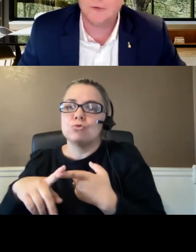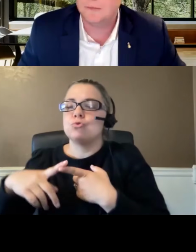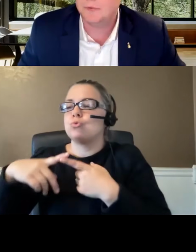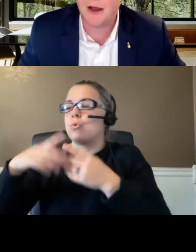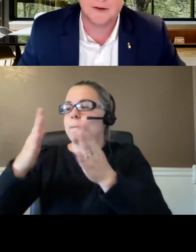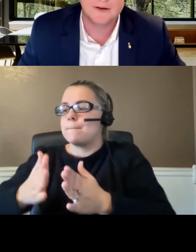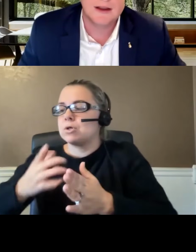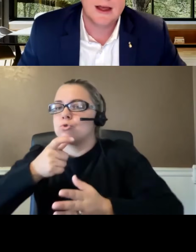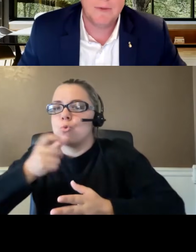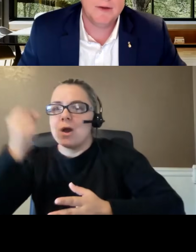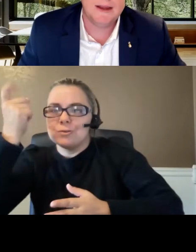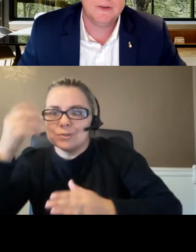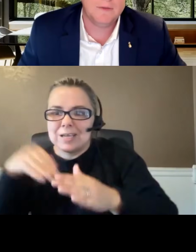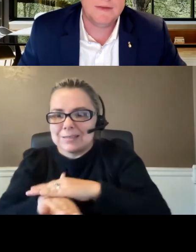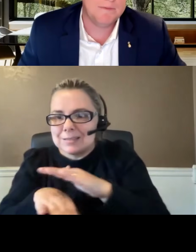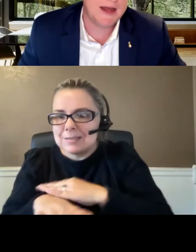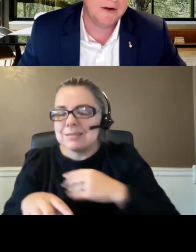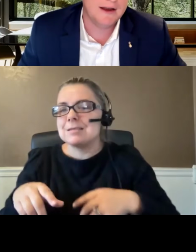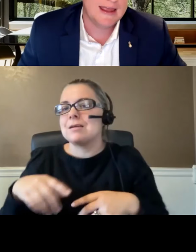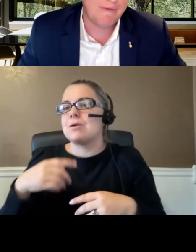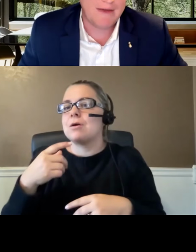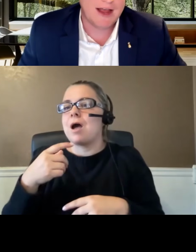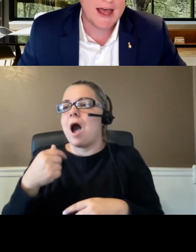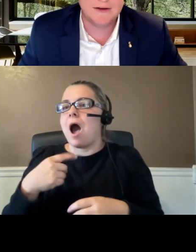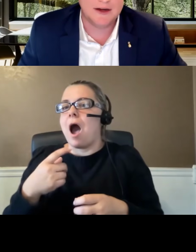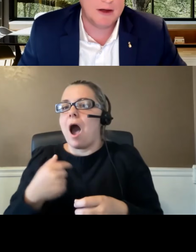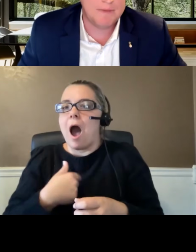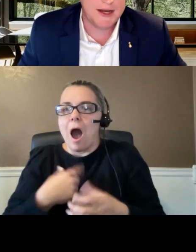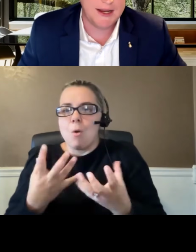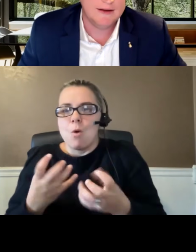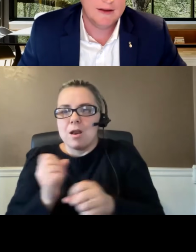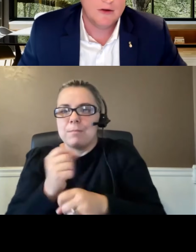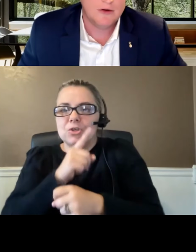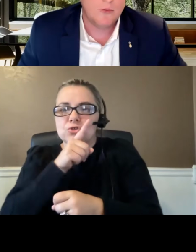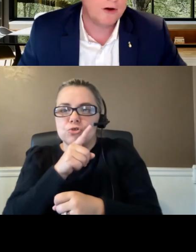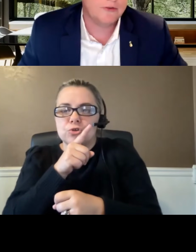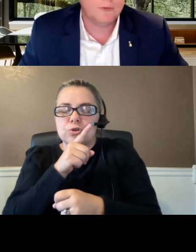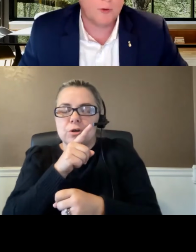this product. I want to make sure even better if I've got, you know, a buddy who works for